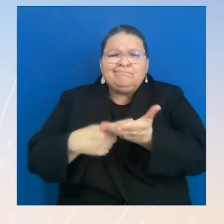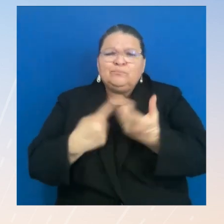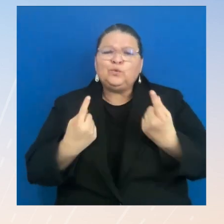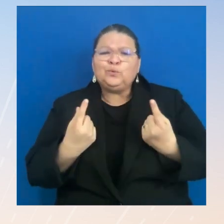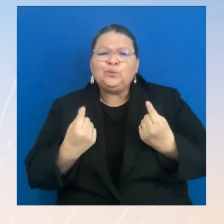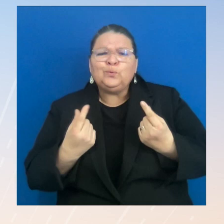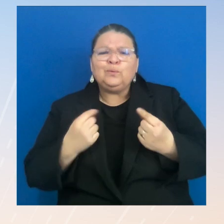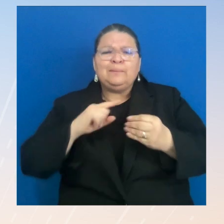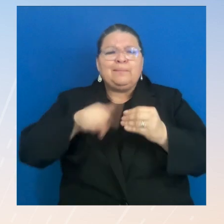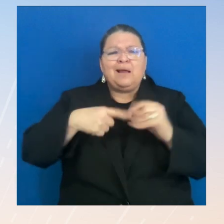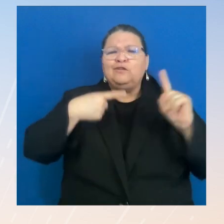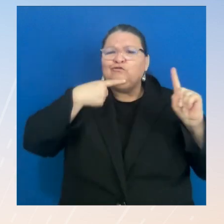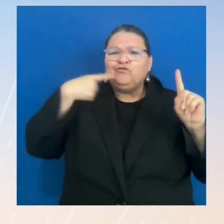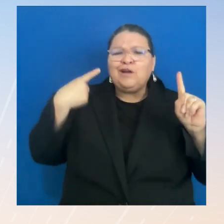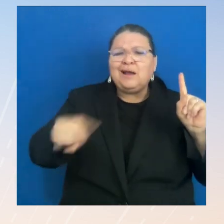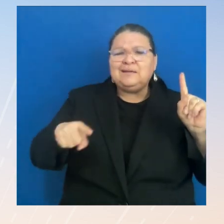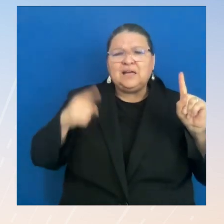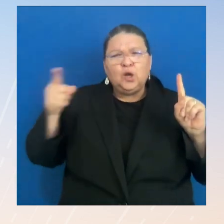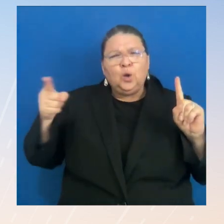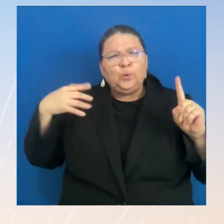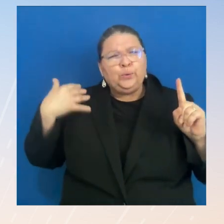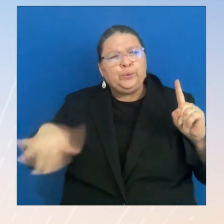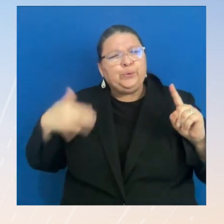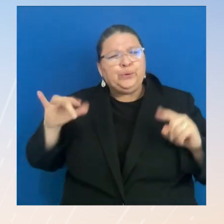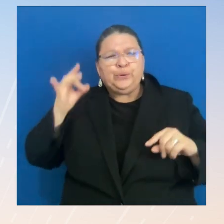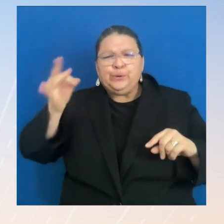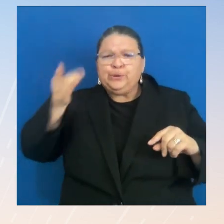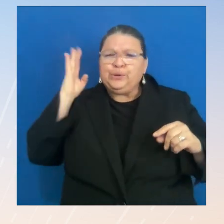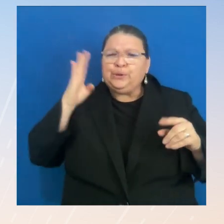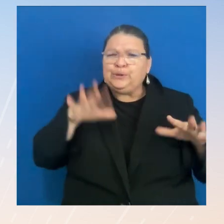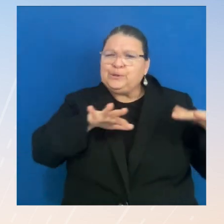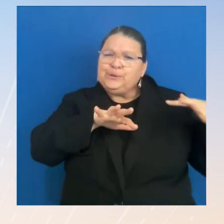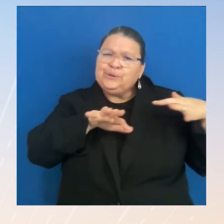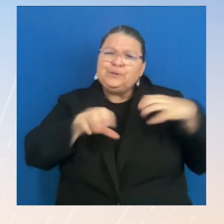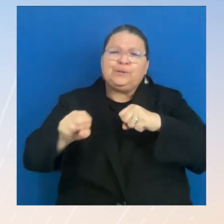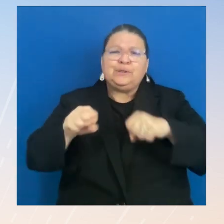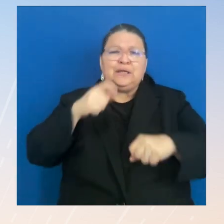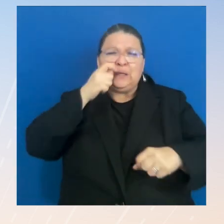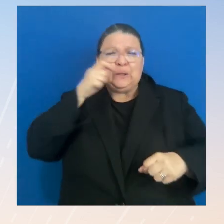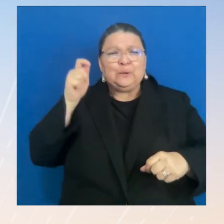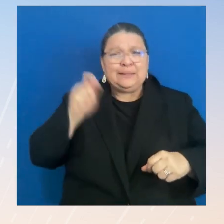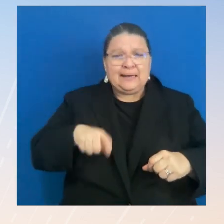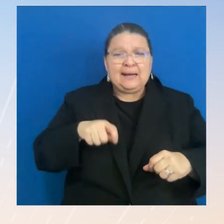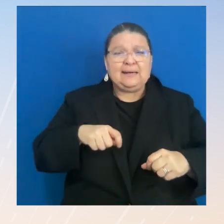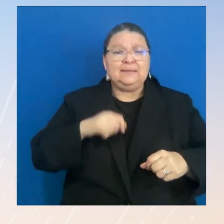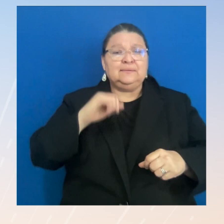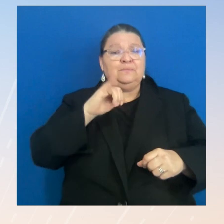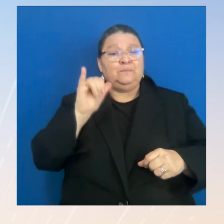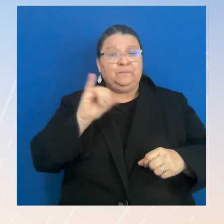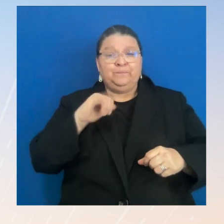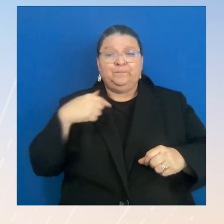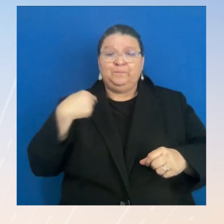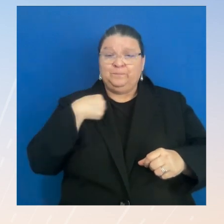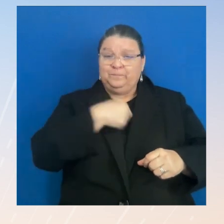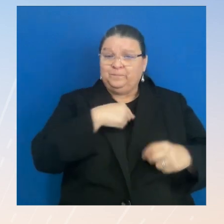as well as to reaffirm our ironclad commitment to our NATO Allies. He will also join a scheduled European Council summit